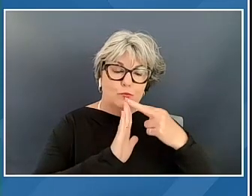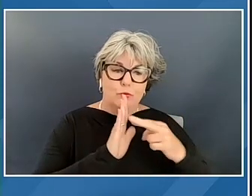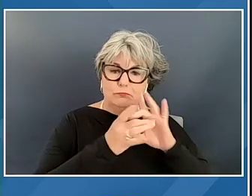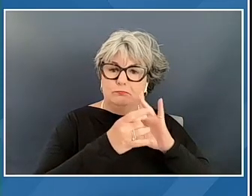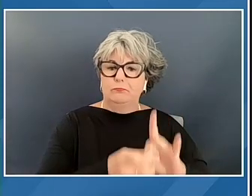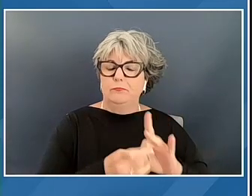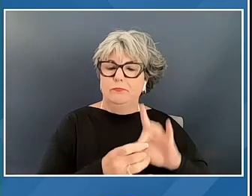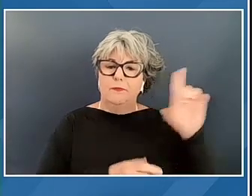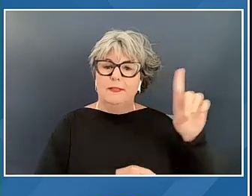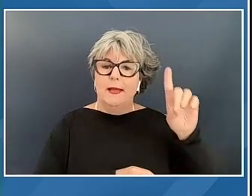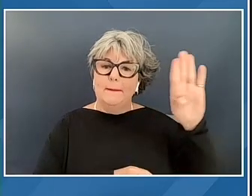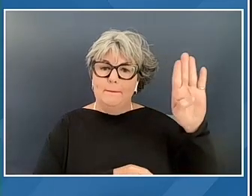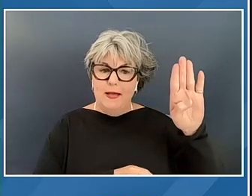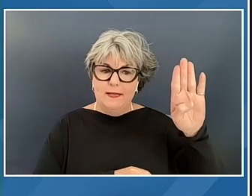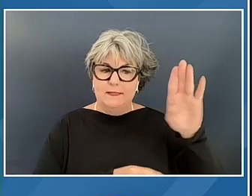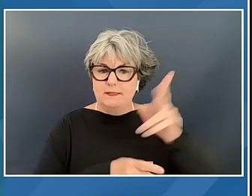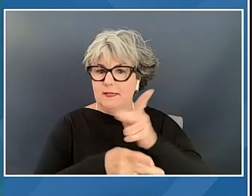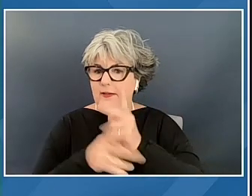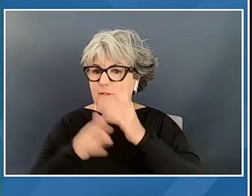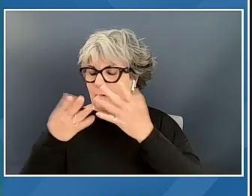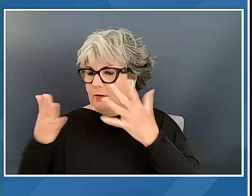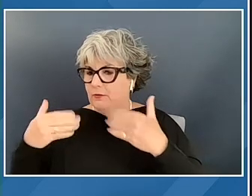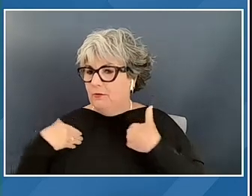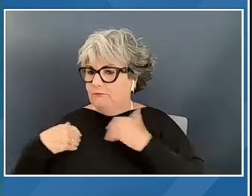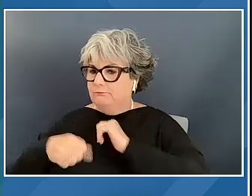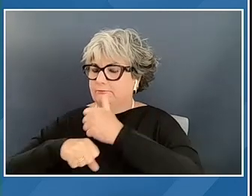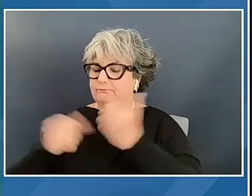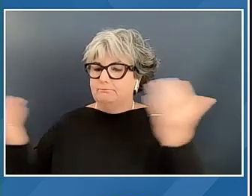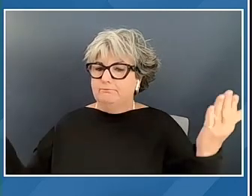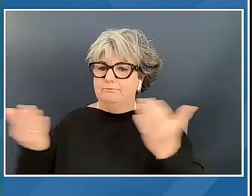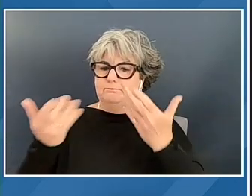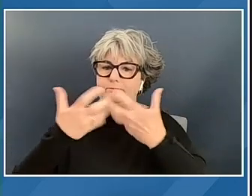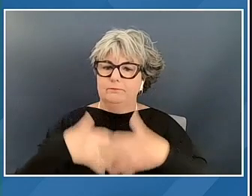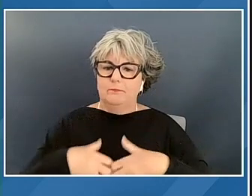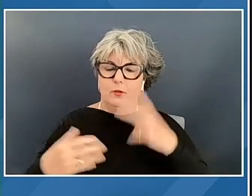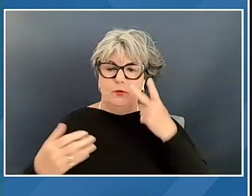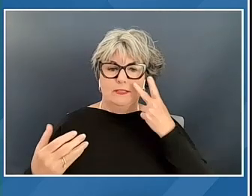of borrowers that you have that you could just even see again, with respect to the